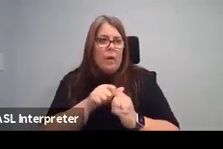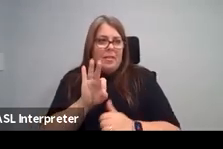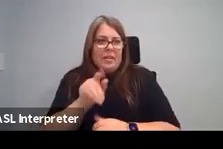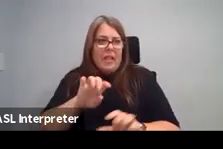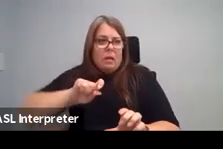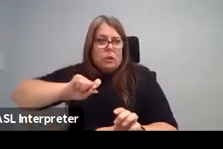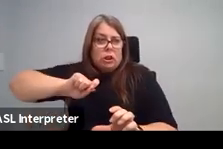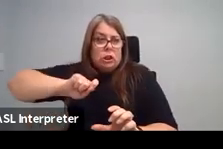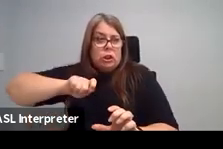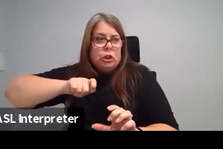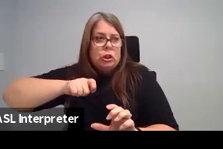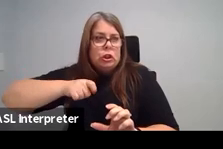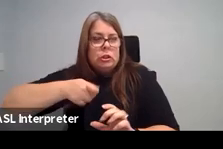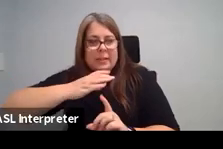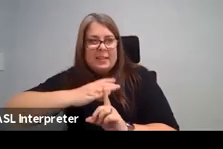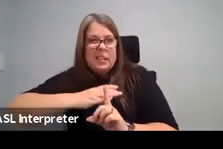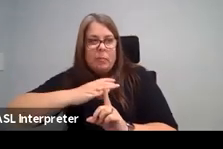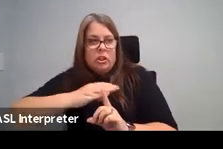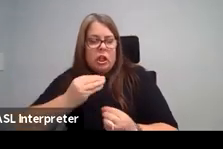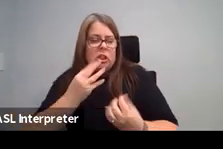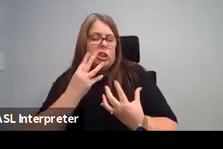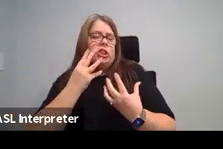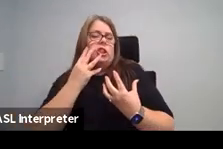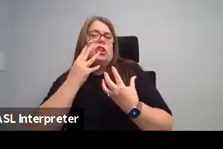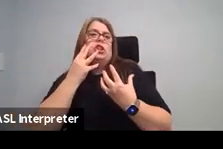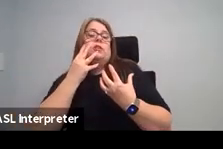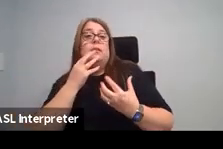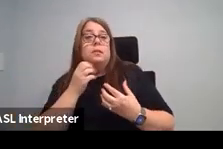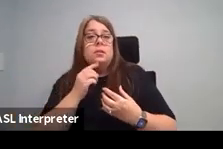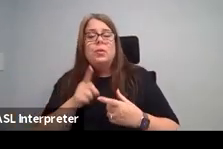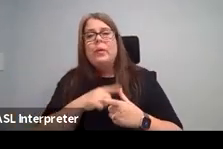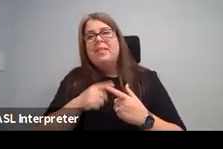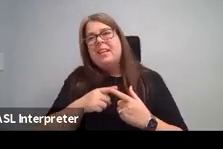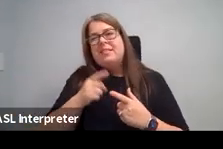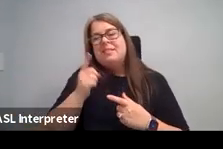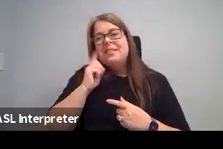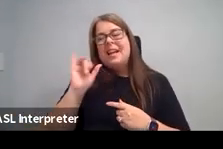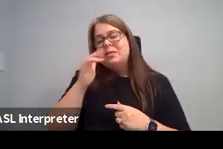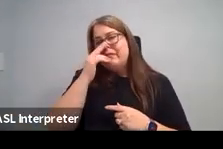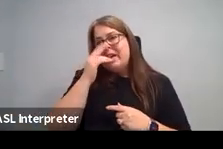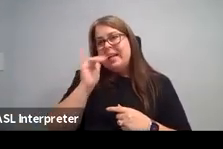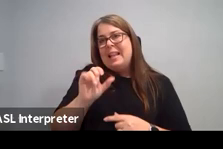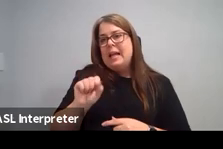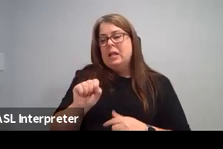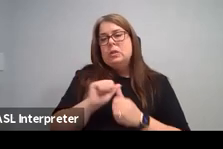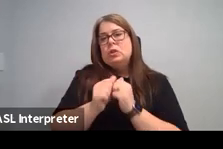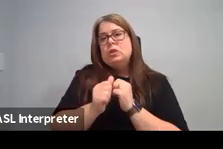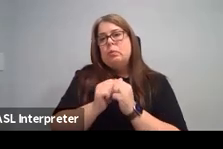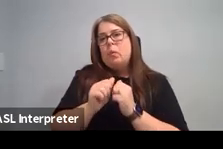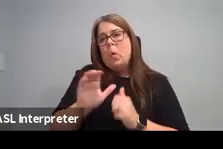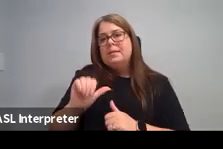Jewyl Alderson Clarke, SDCOE: The student could actually sports cast over a real video someone's doing it. And that may give you a good idea of how much they know about what's happening there.